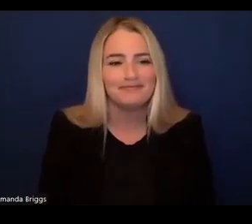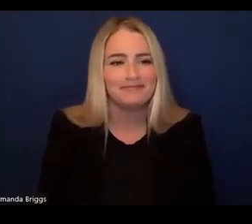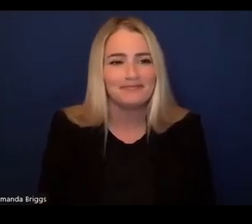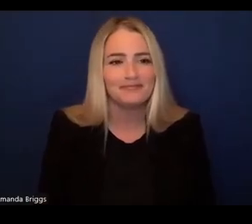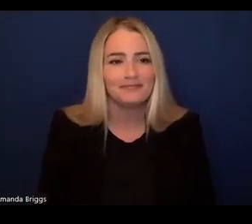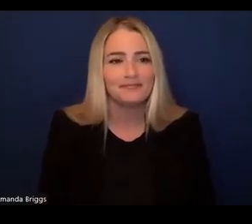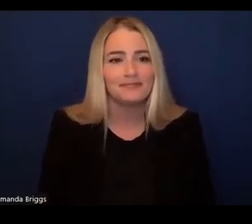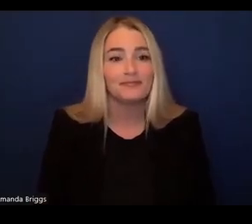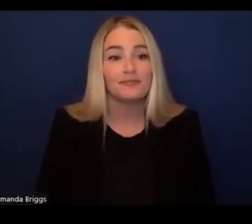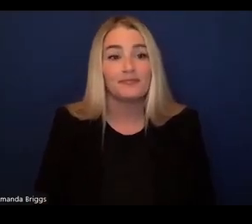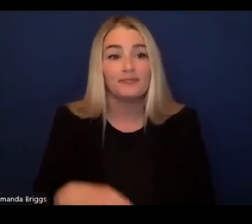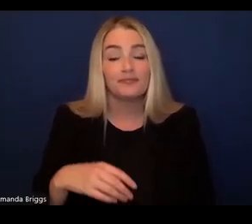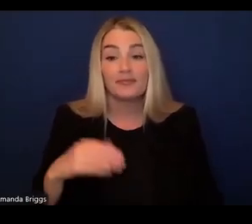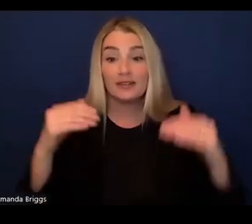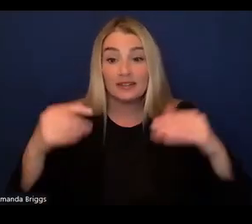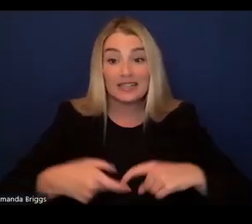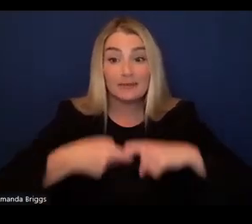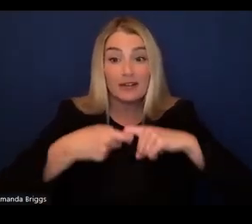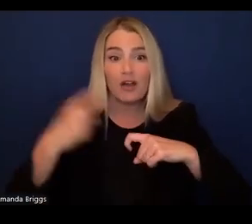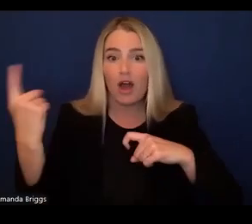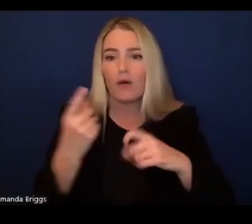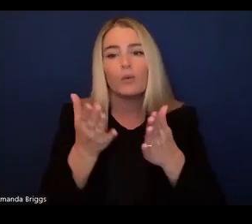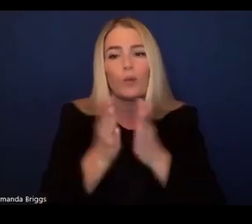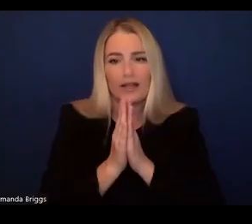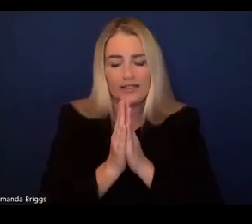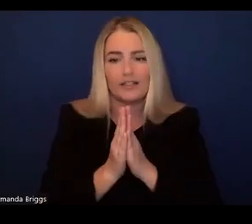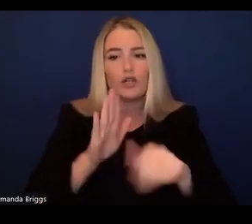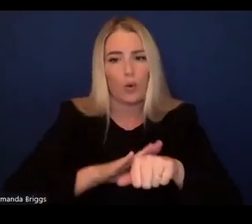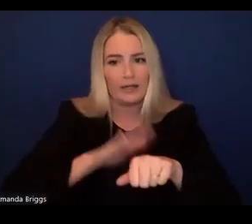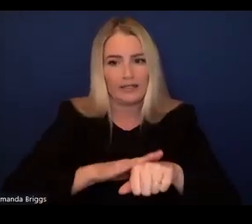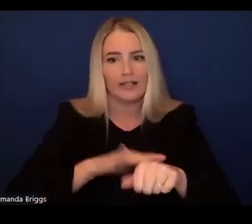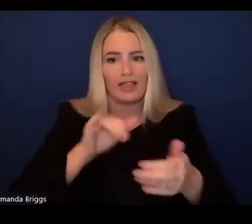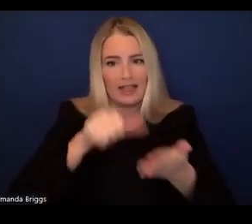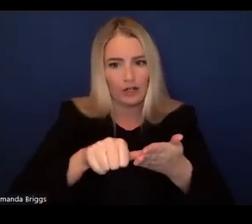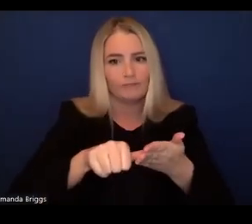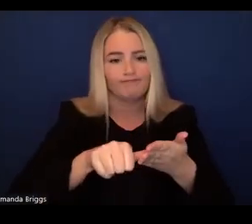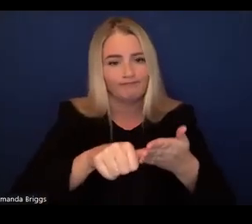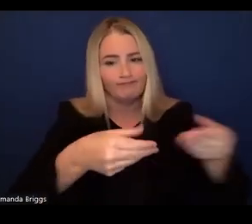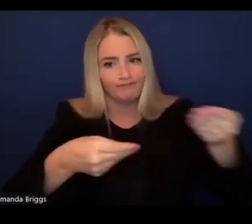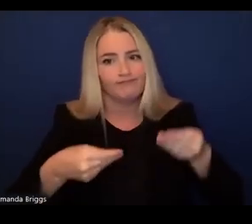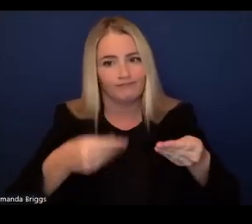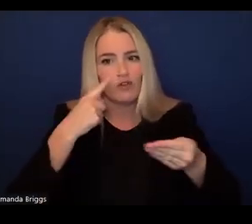Suspensions always request a notice of suspension. The student has a right